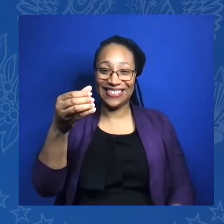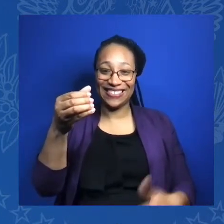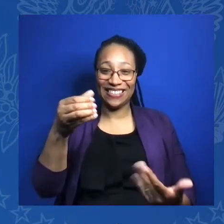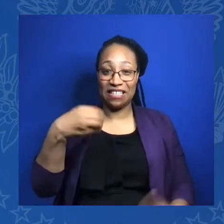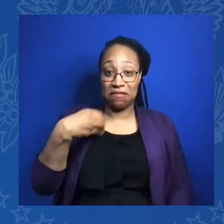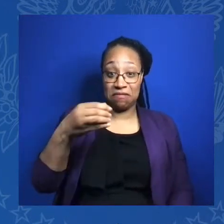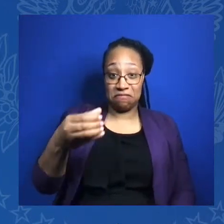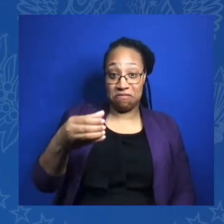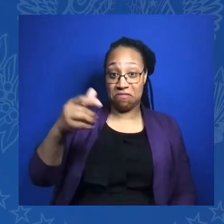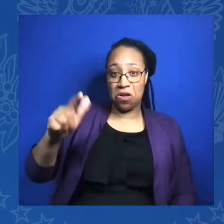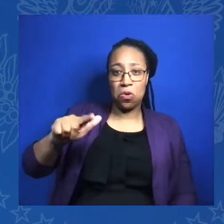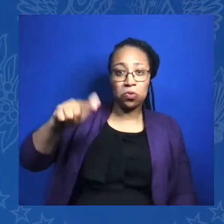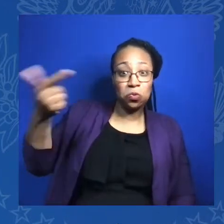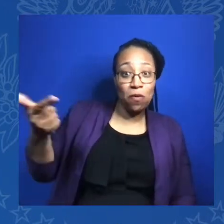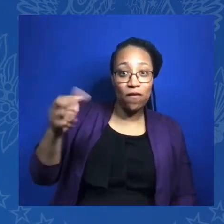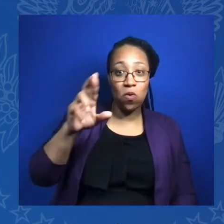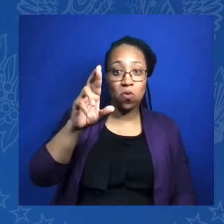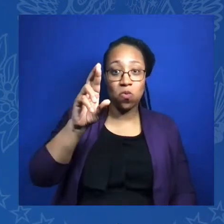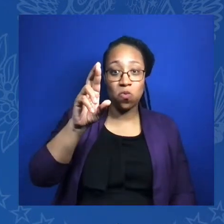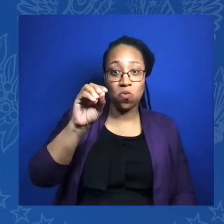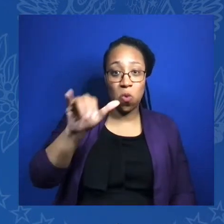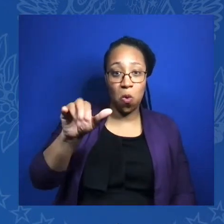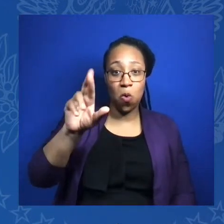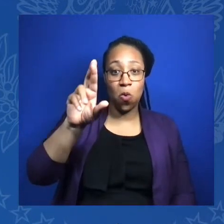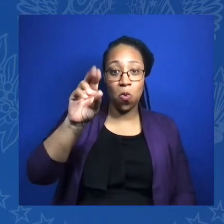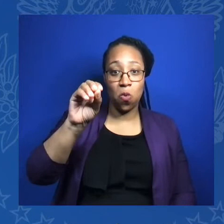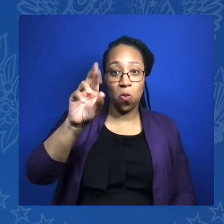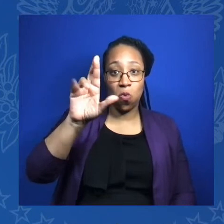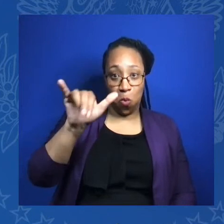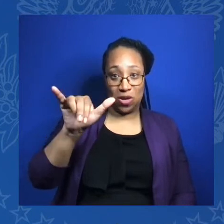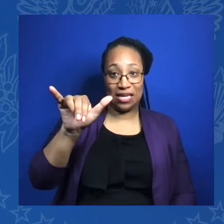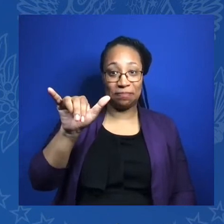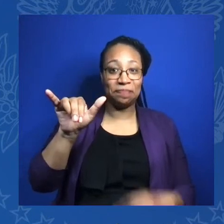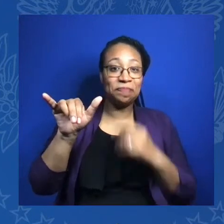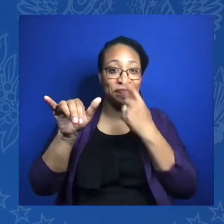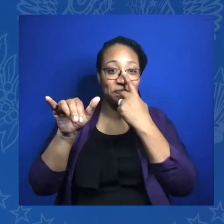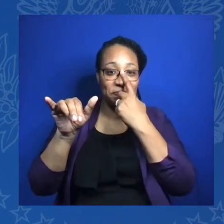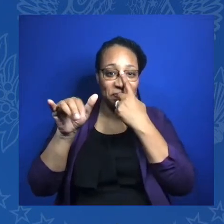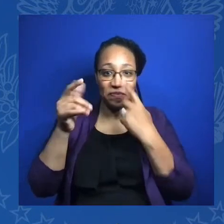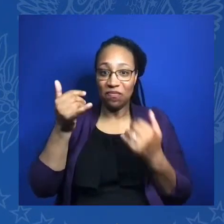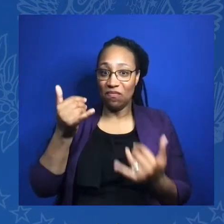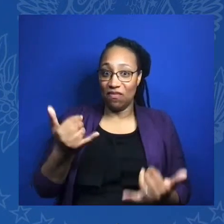Roy, the podium is yours. I'm going to be fine with your jokes,